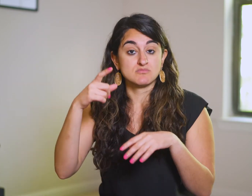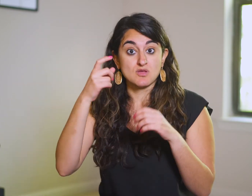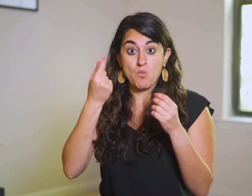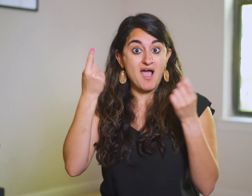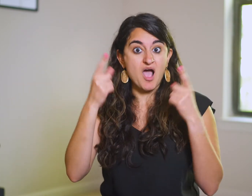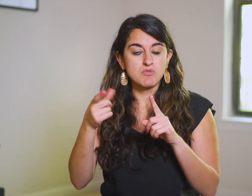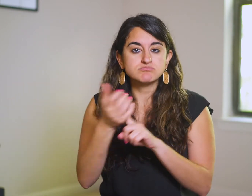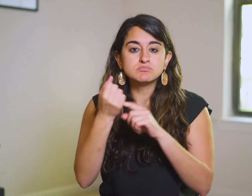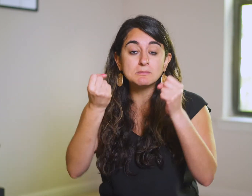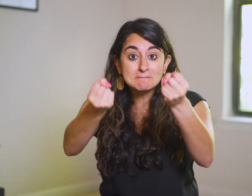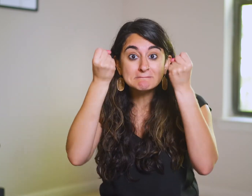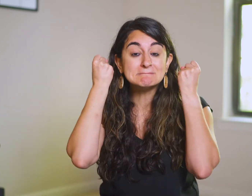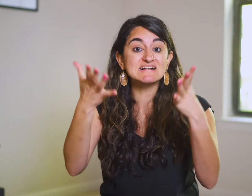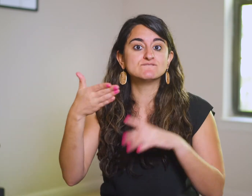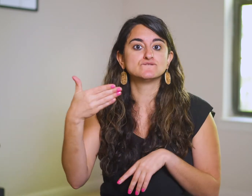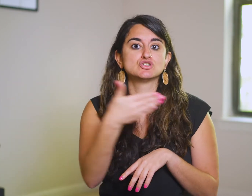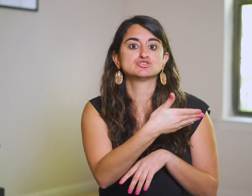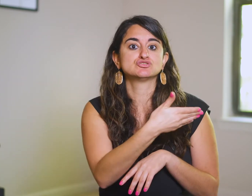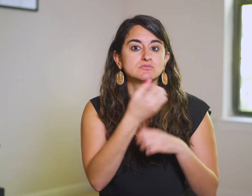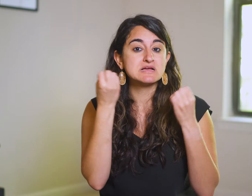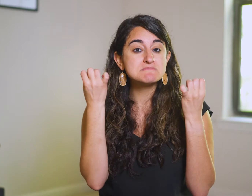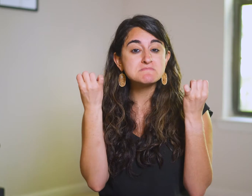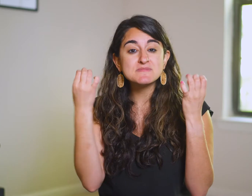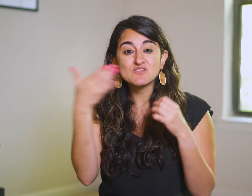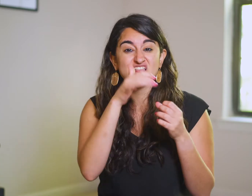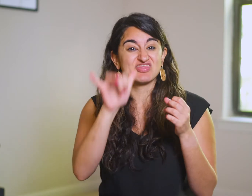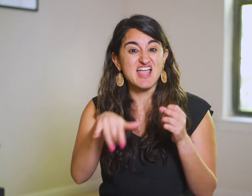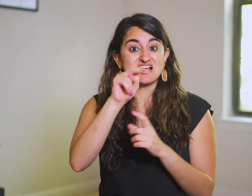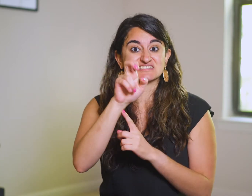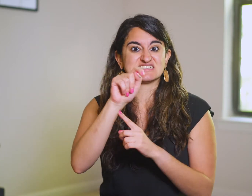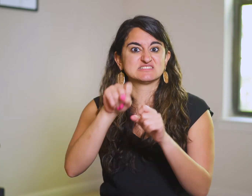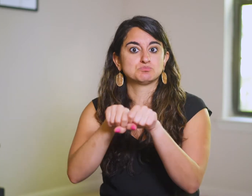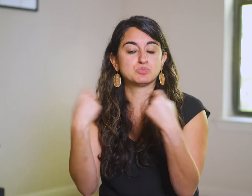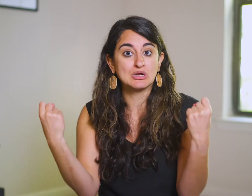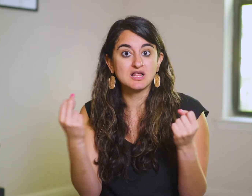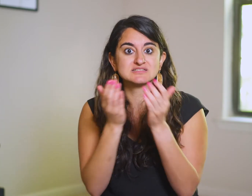They catch so many fish that the nets are breaking